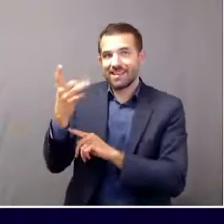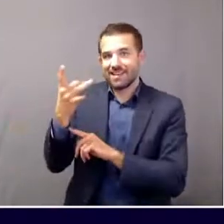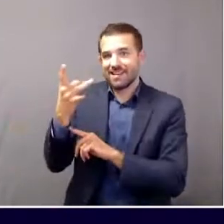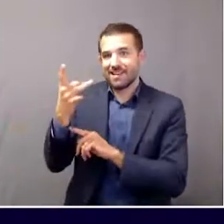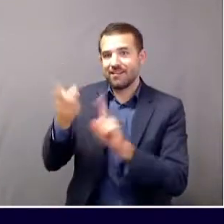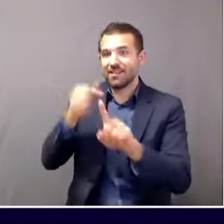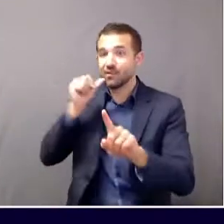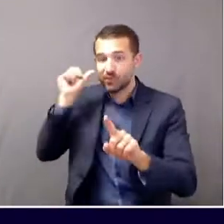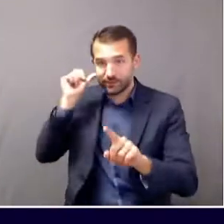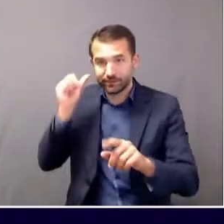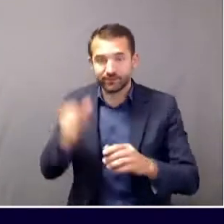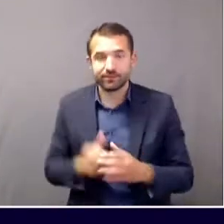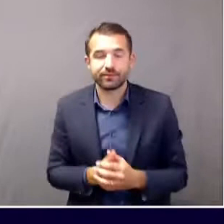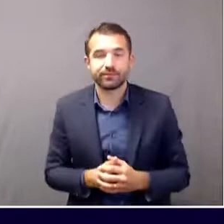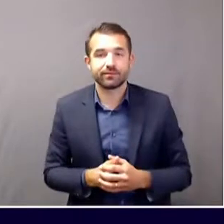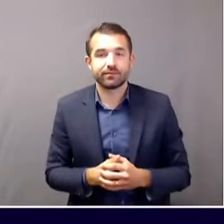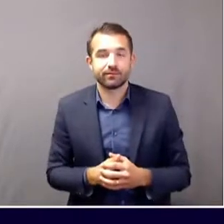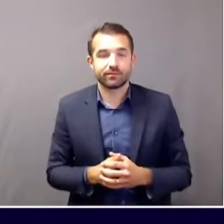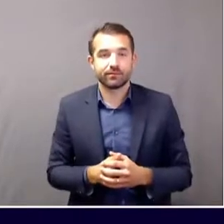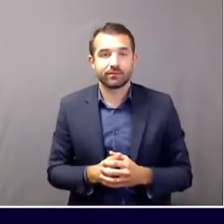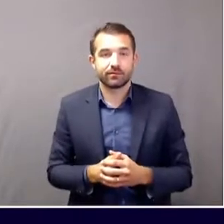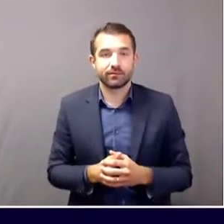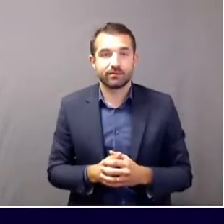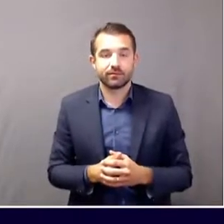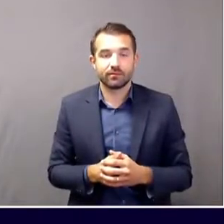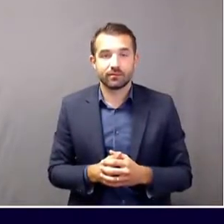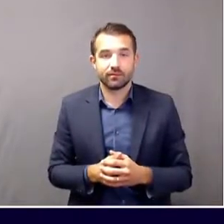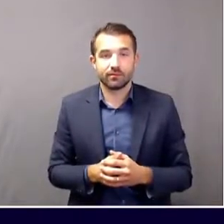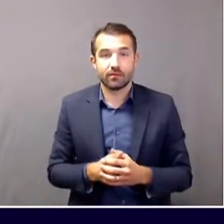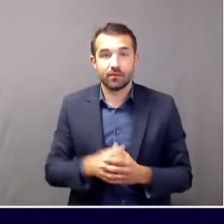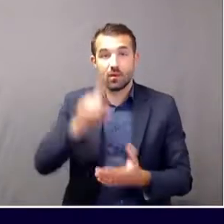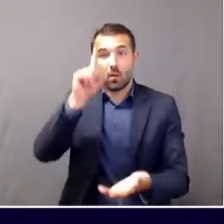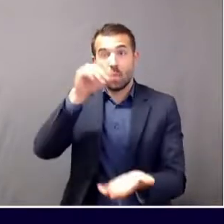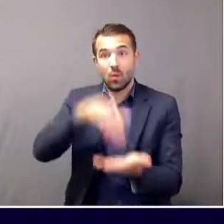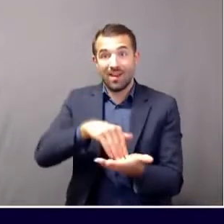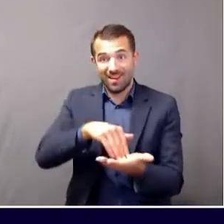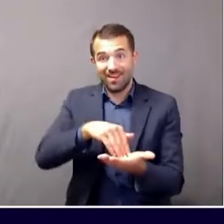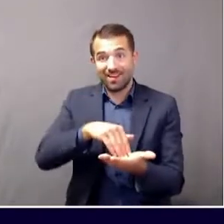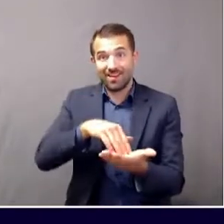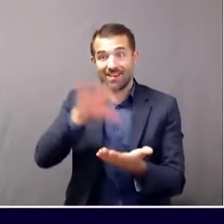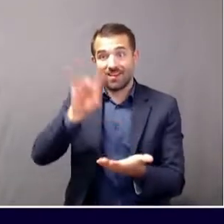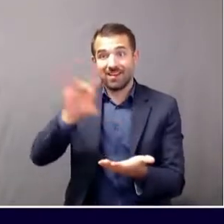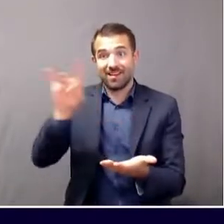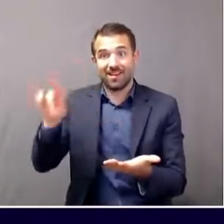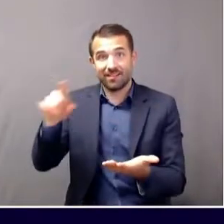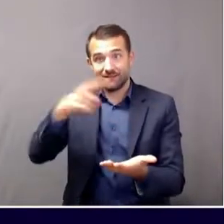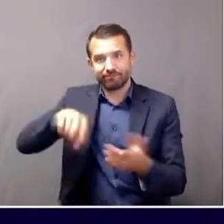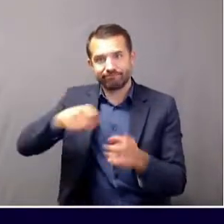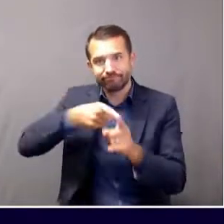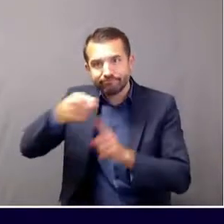among our cases are now one